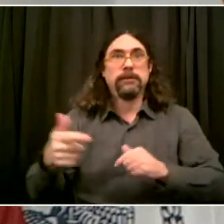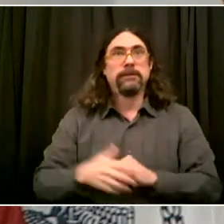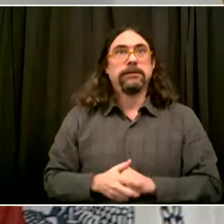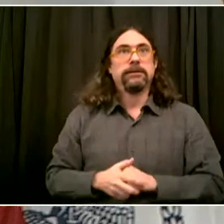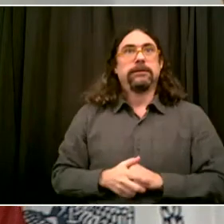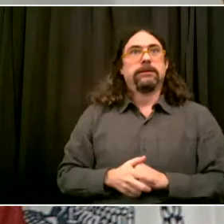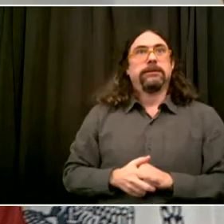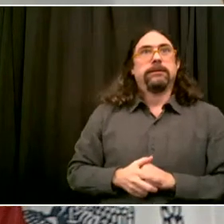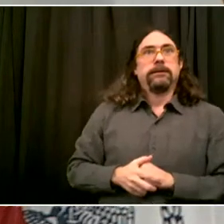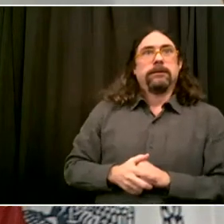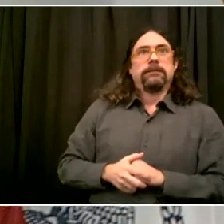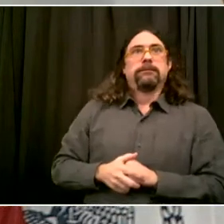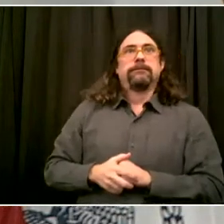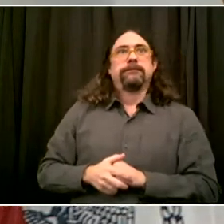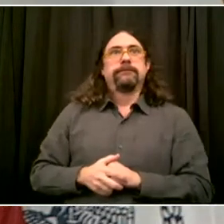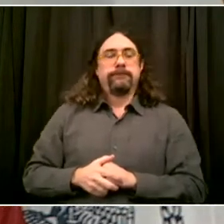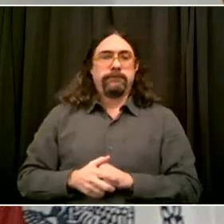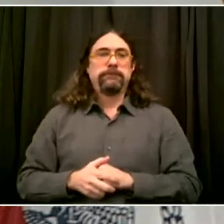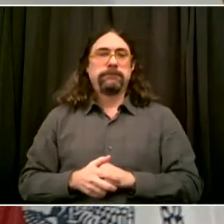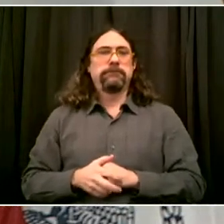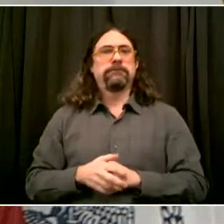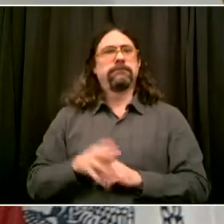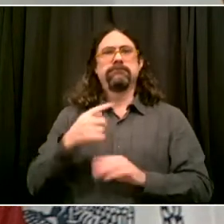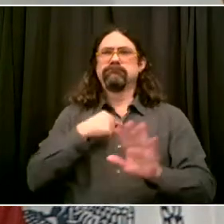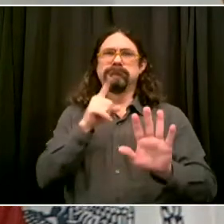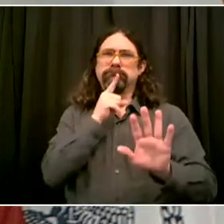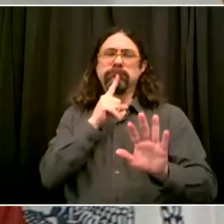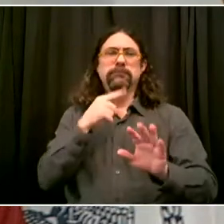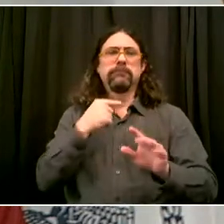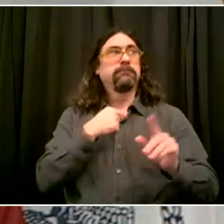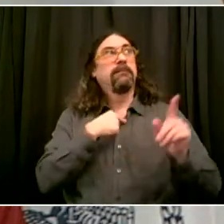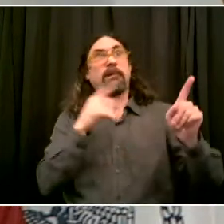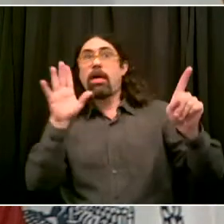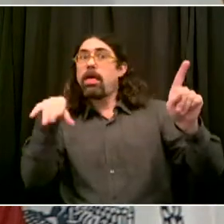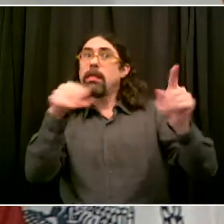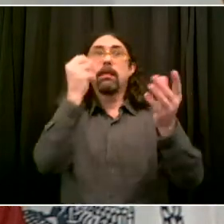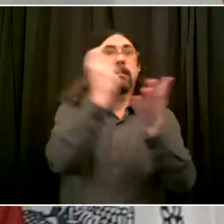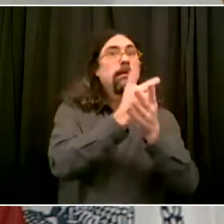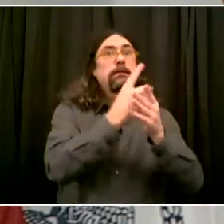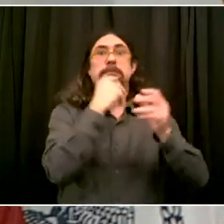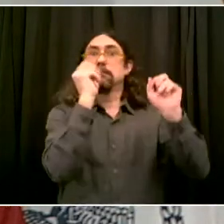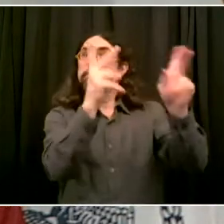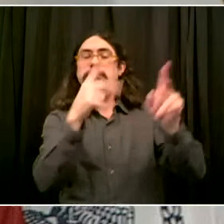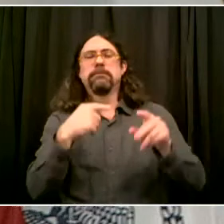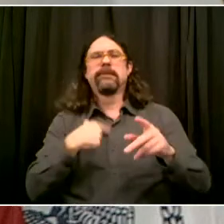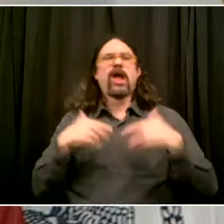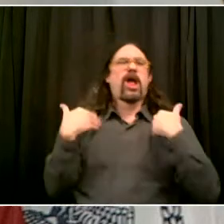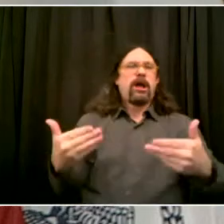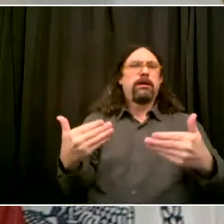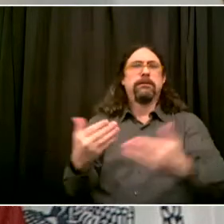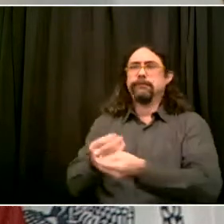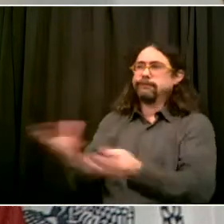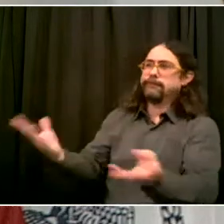USING A SECOND OSDE E SUPPLIES THAT ARE SLATED FOR FUTURE